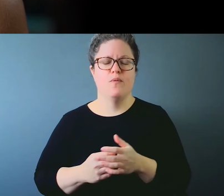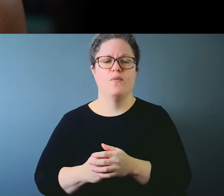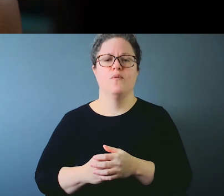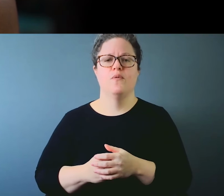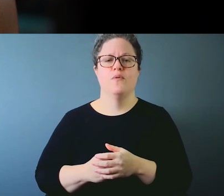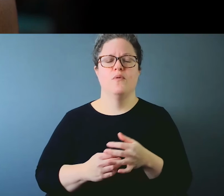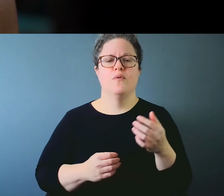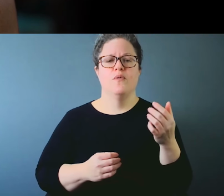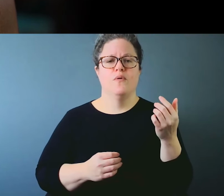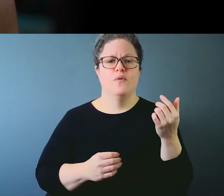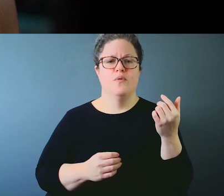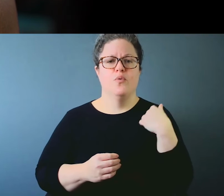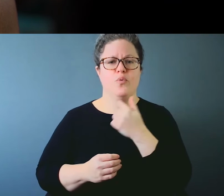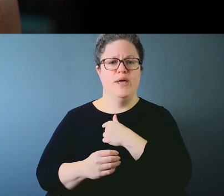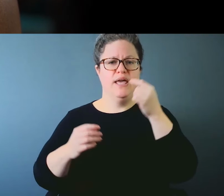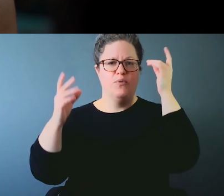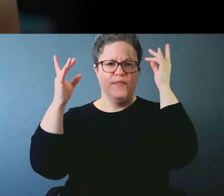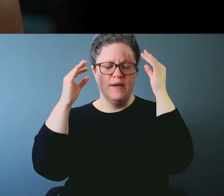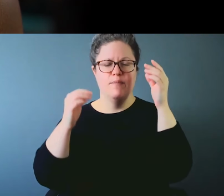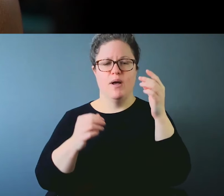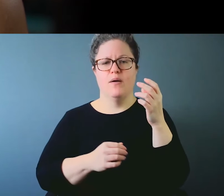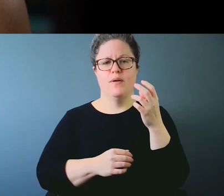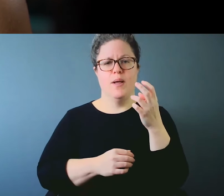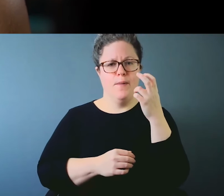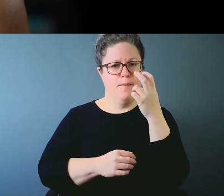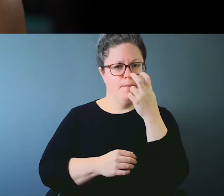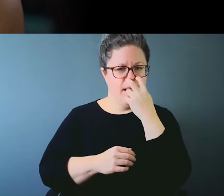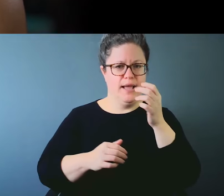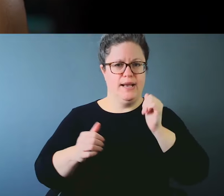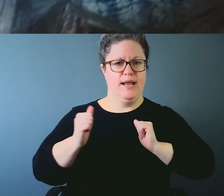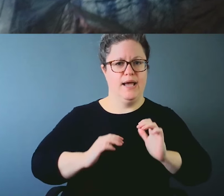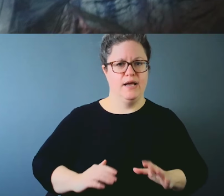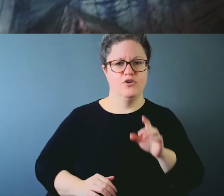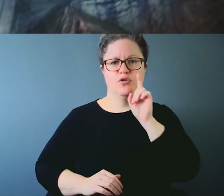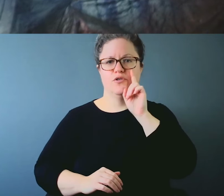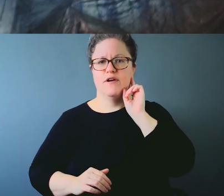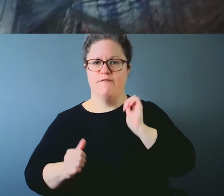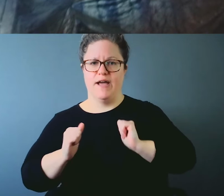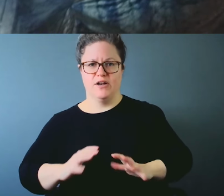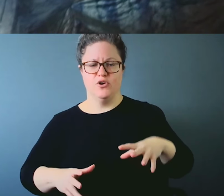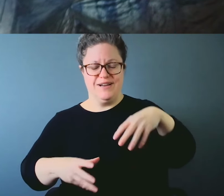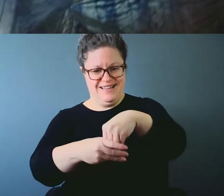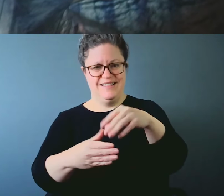thinking about blind and deaf actors within the story. And so Mireille took that and then